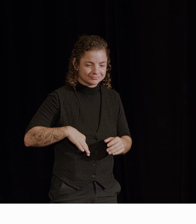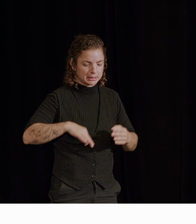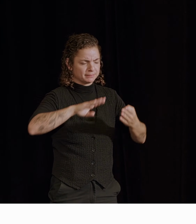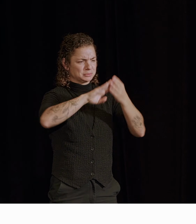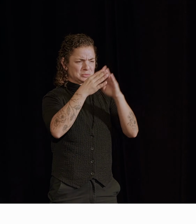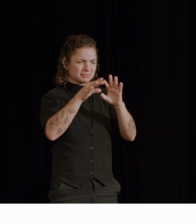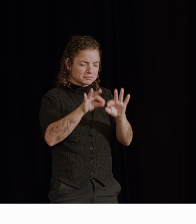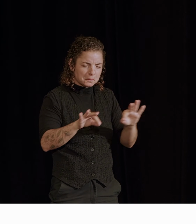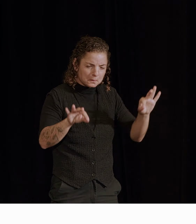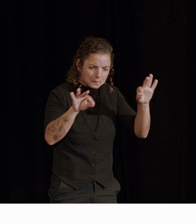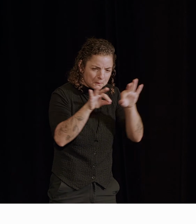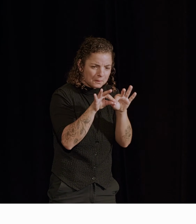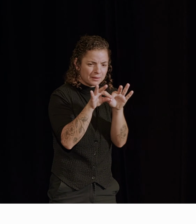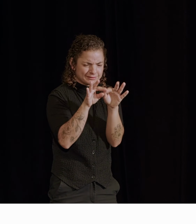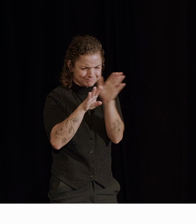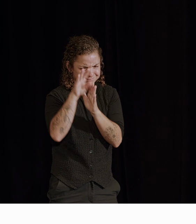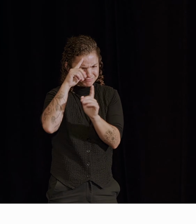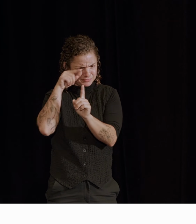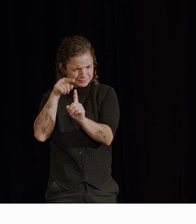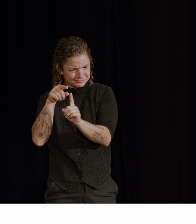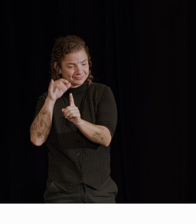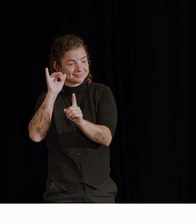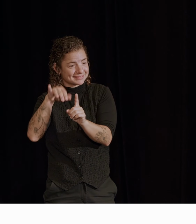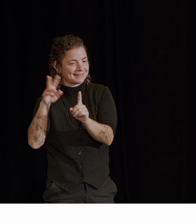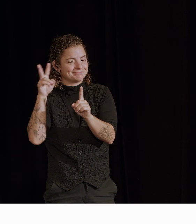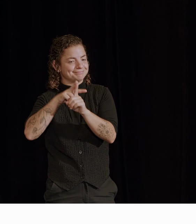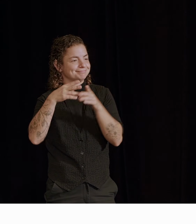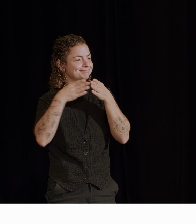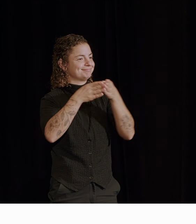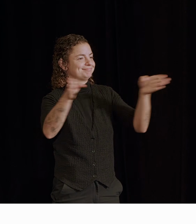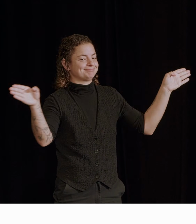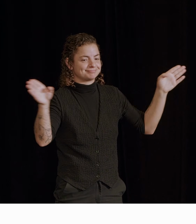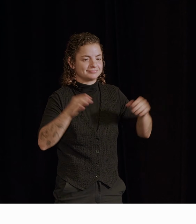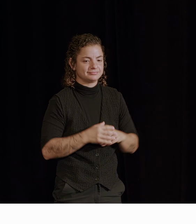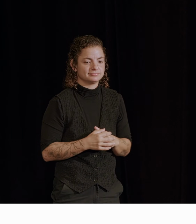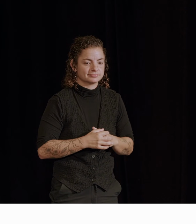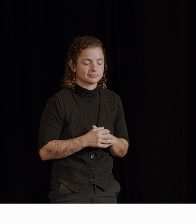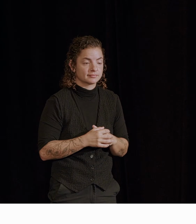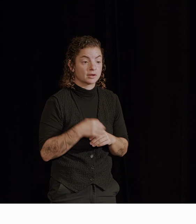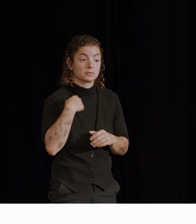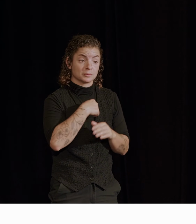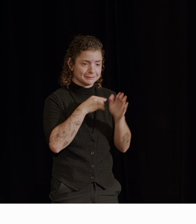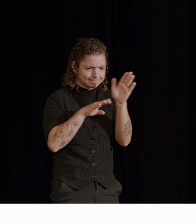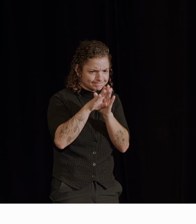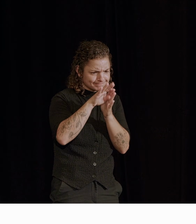building for the disabled community is better product design in general.